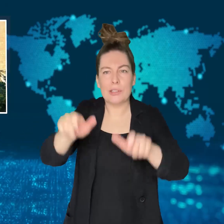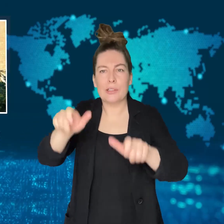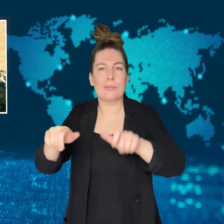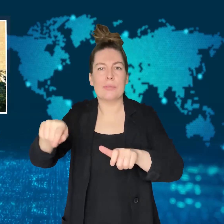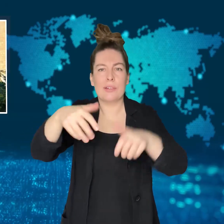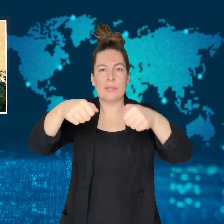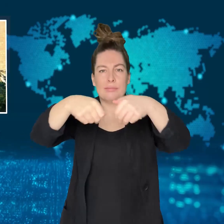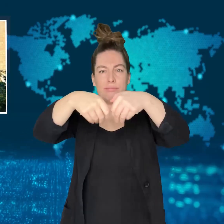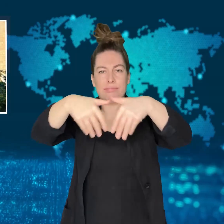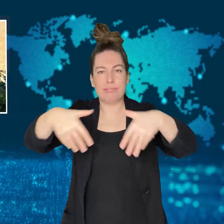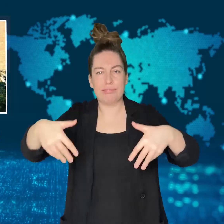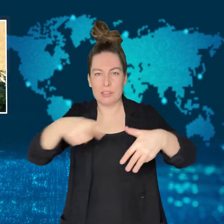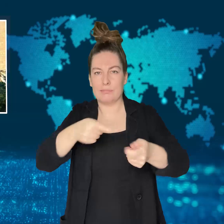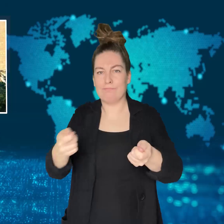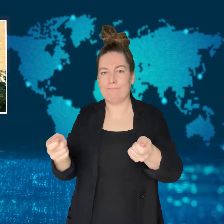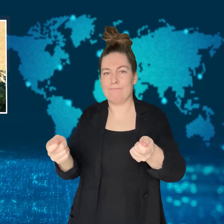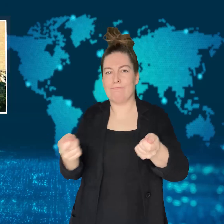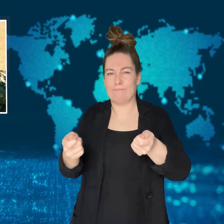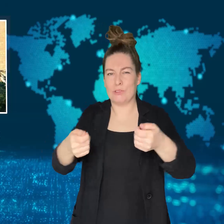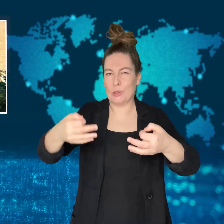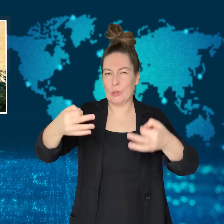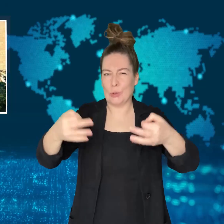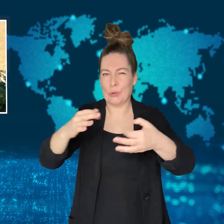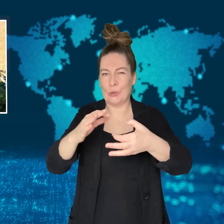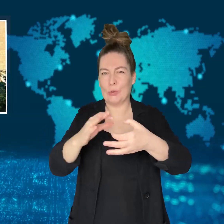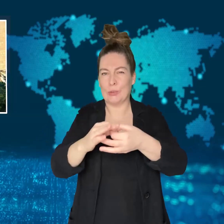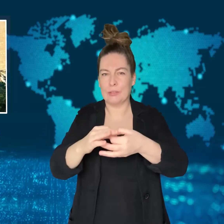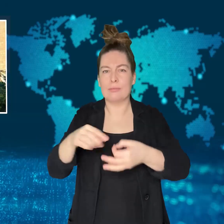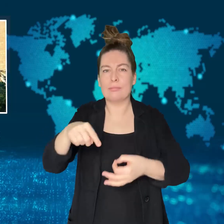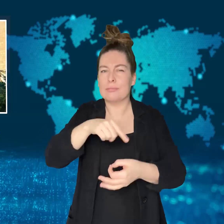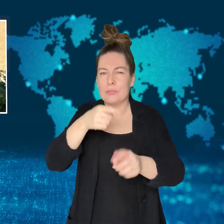the country's civil court.